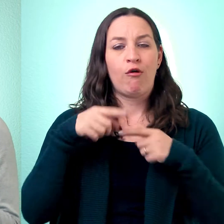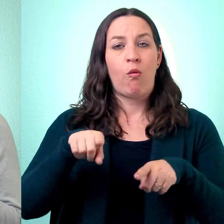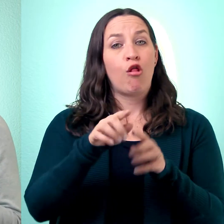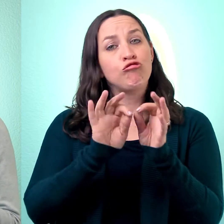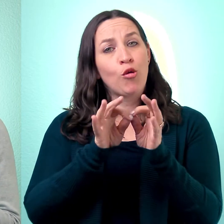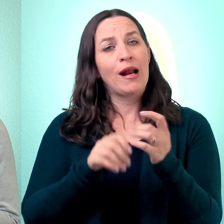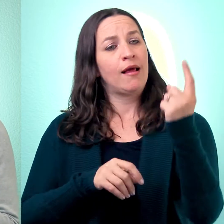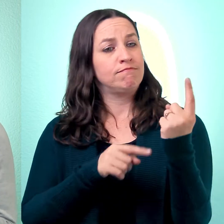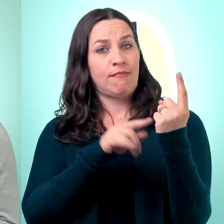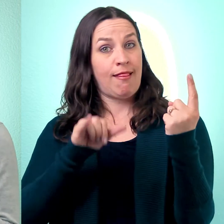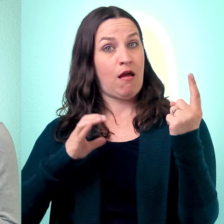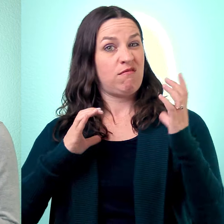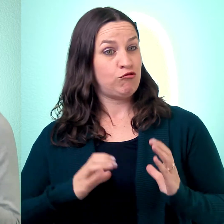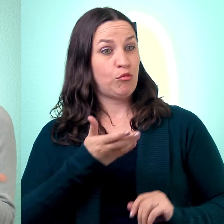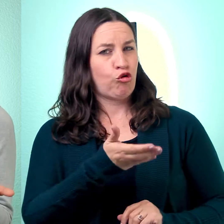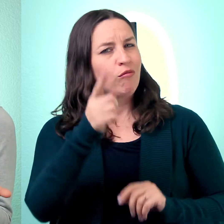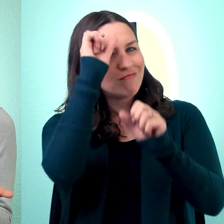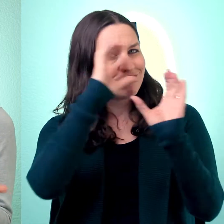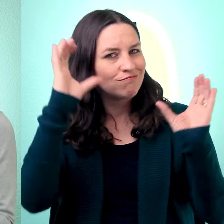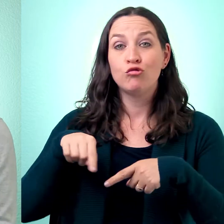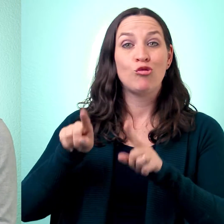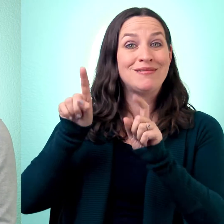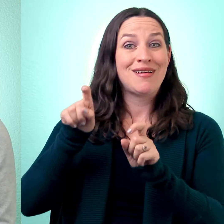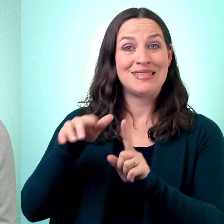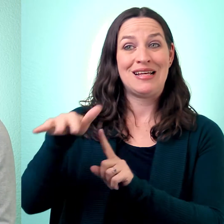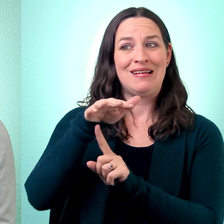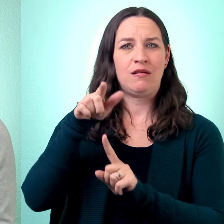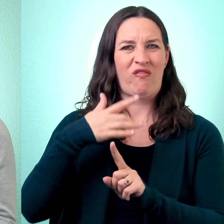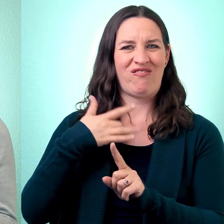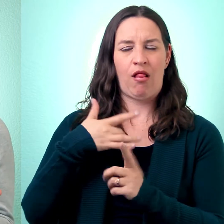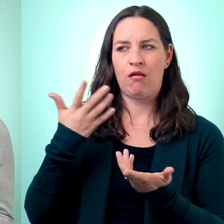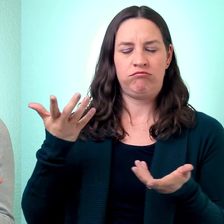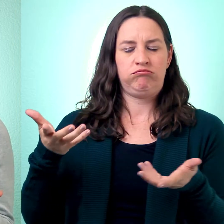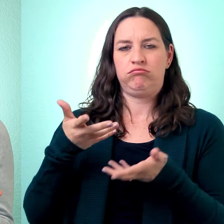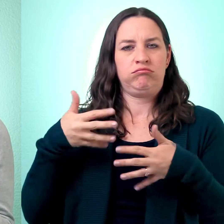that you are interpreting for or your consumer. Testing environments can be very sterile.